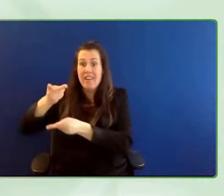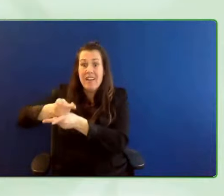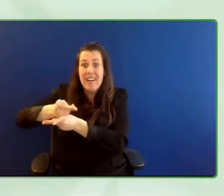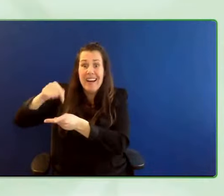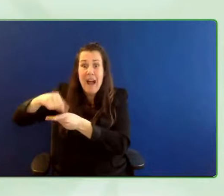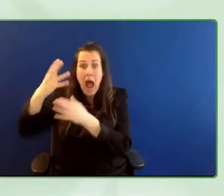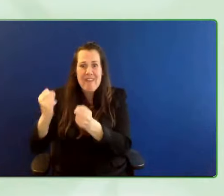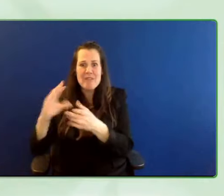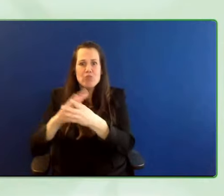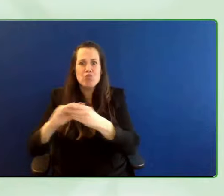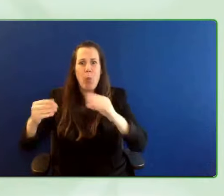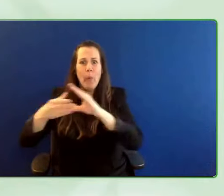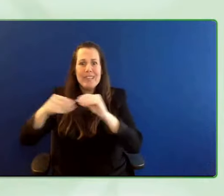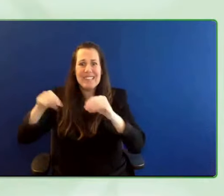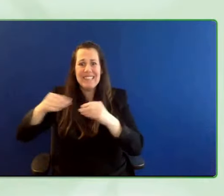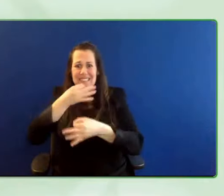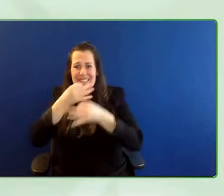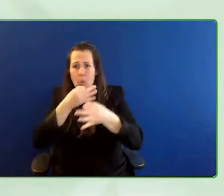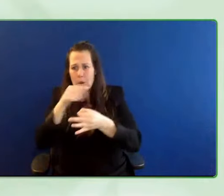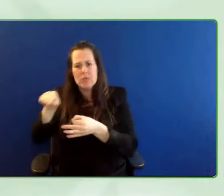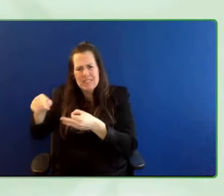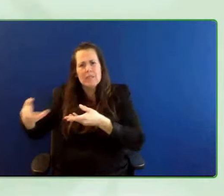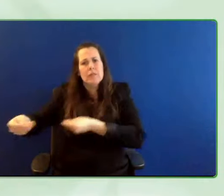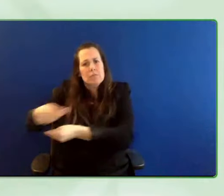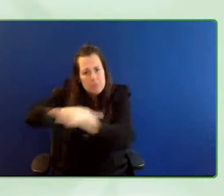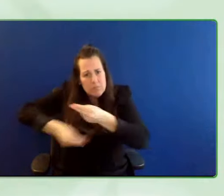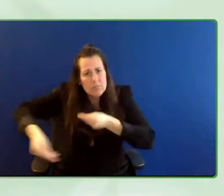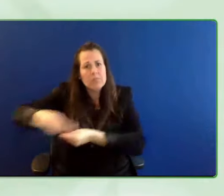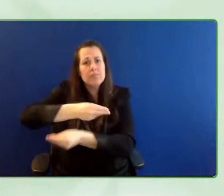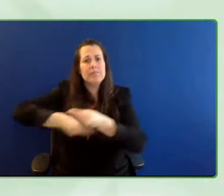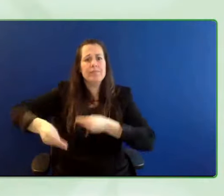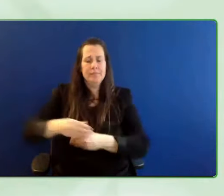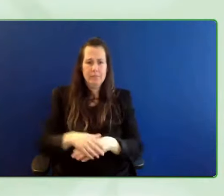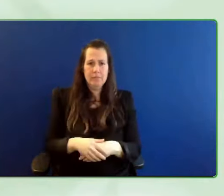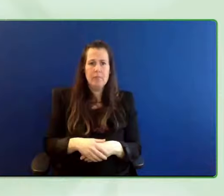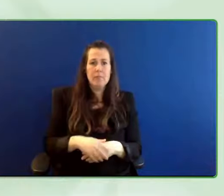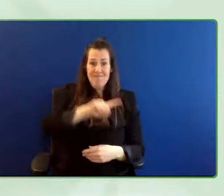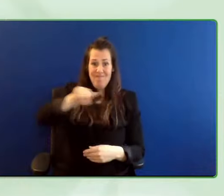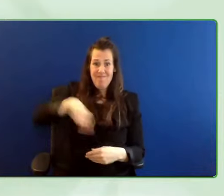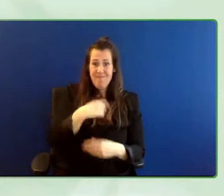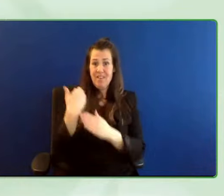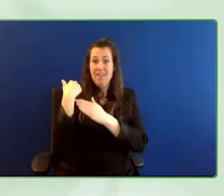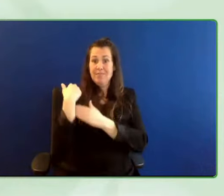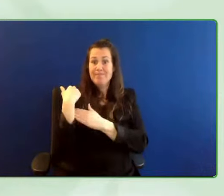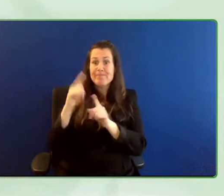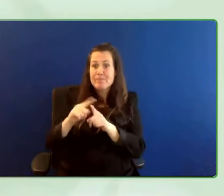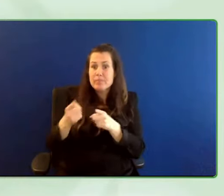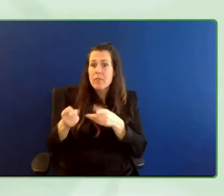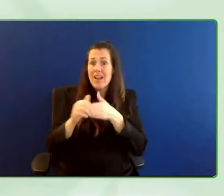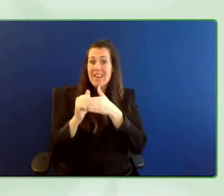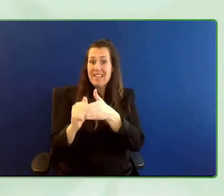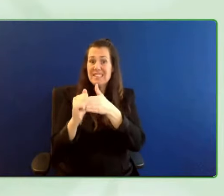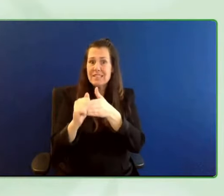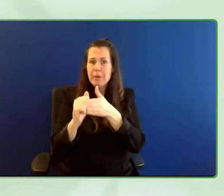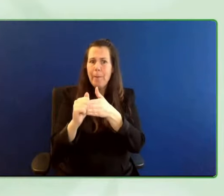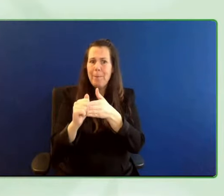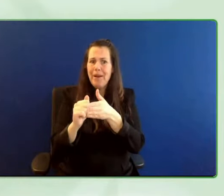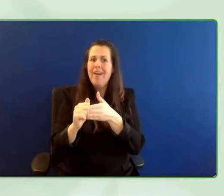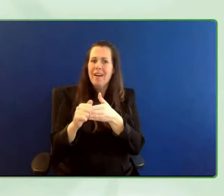partnership and the ability to go beyond to help caregivers out of our company to gain